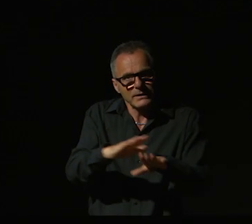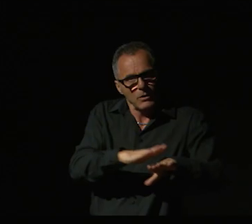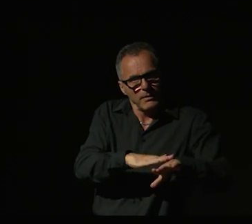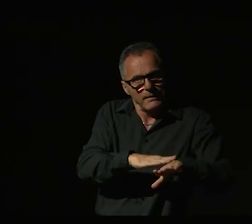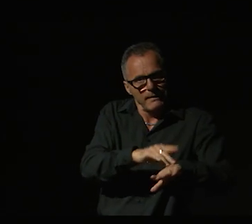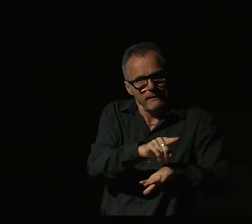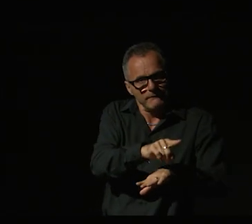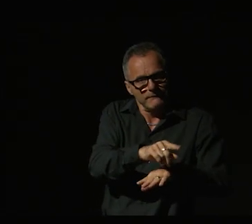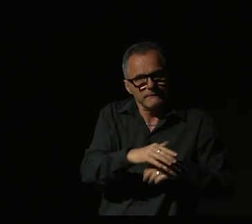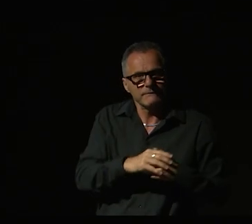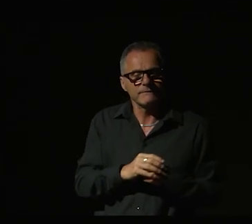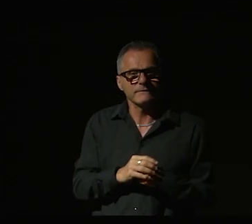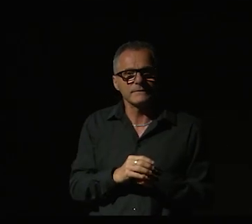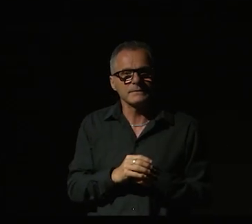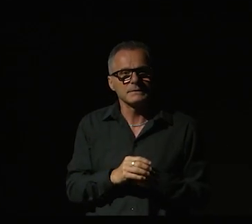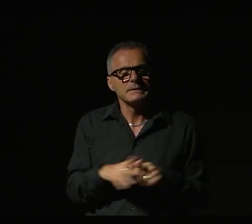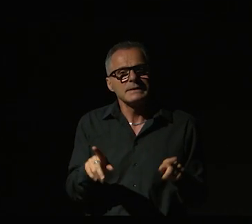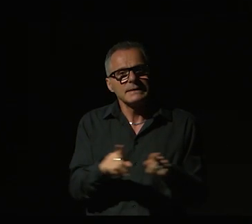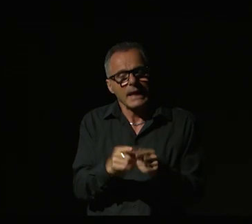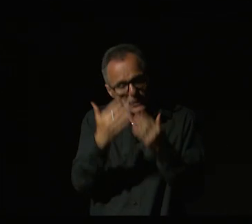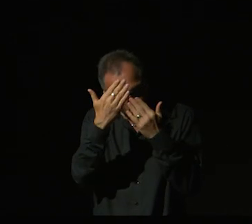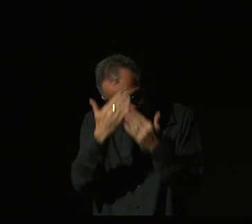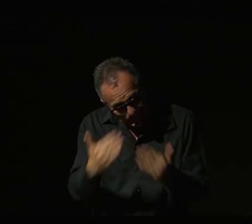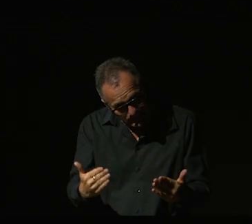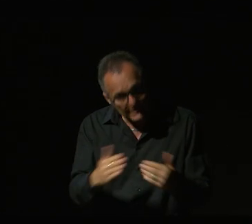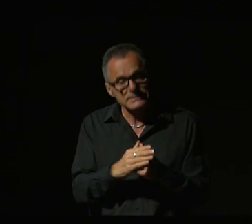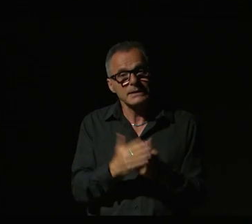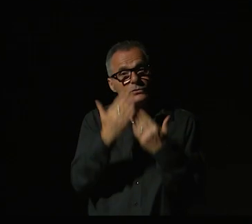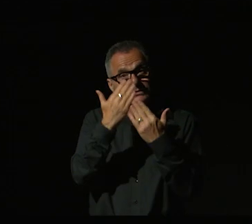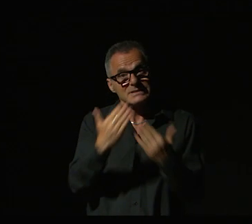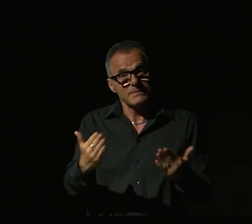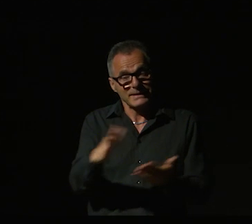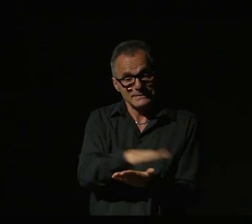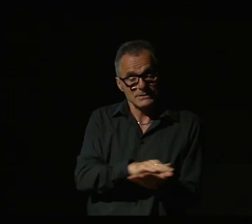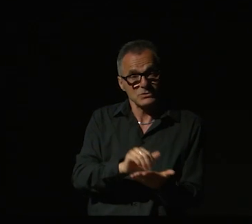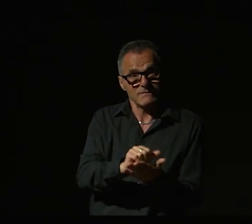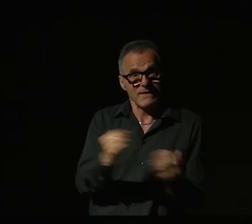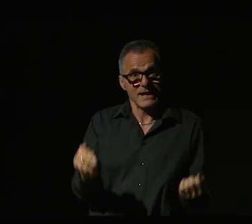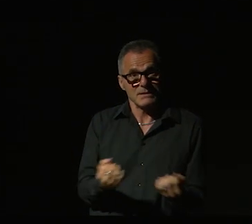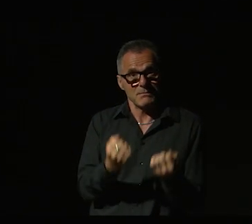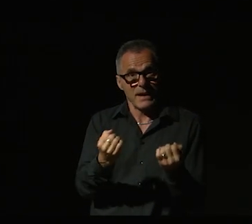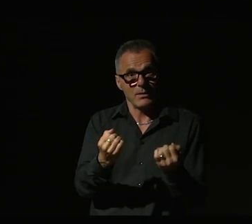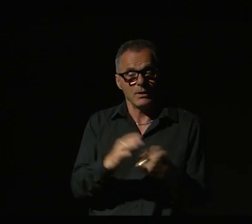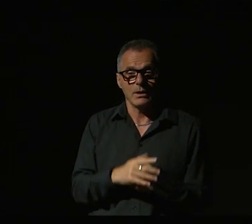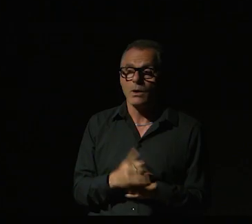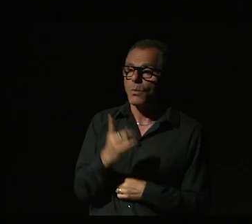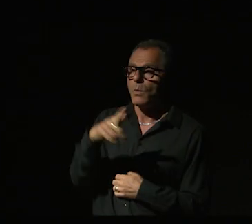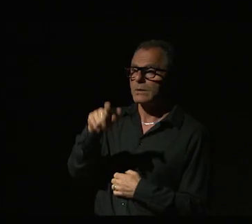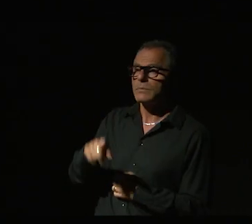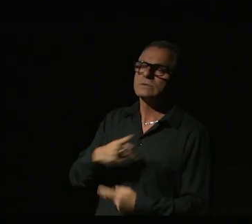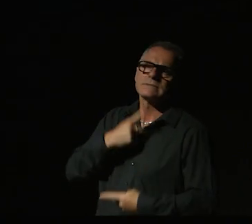as humility before divine power. Polyphemus serenading Galatea for example, on the right